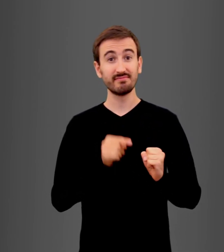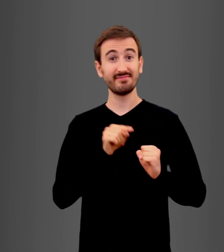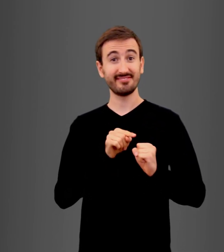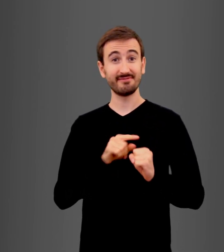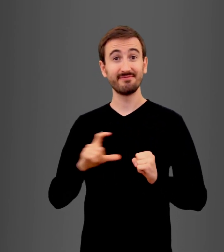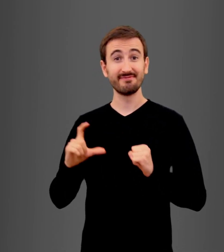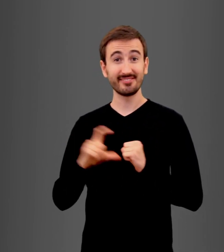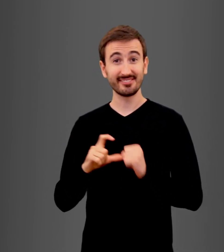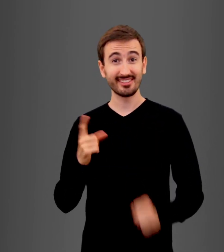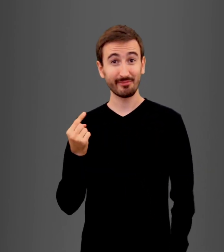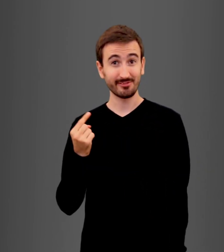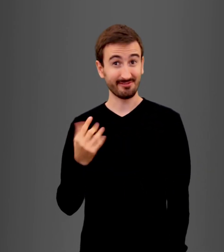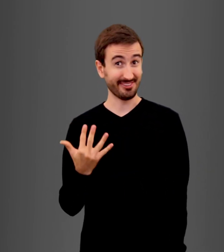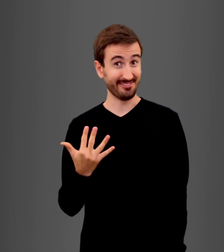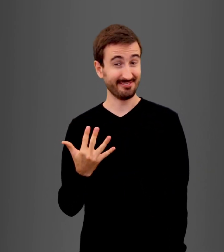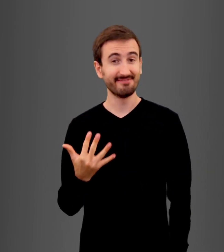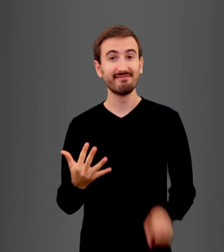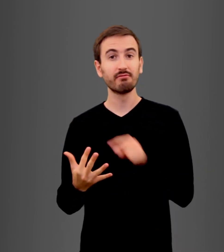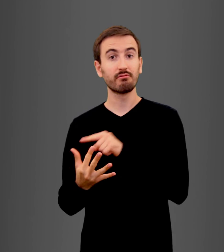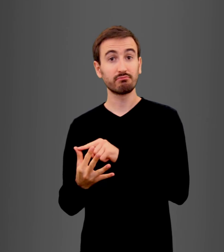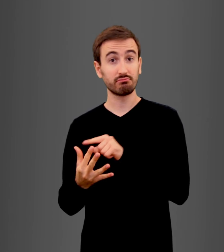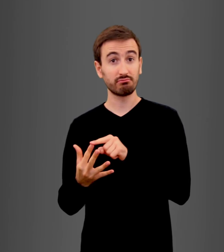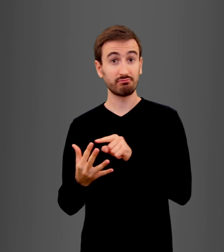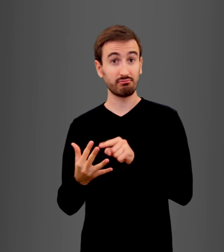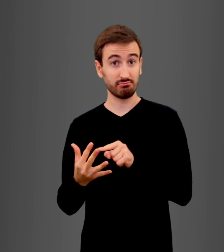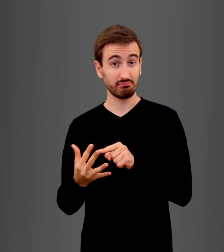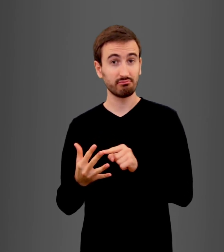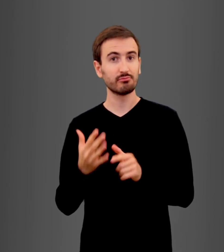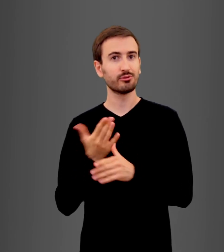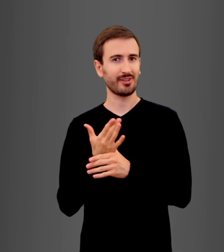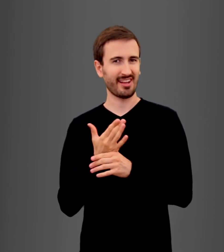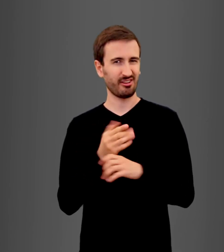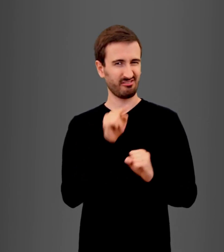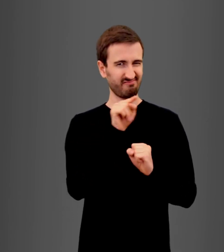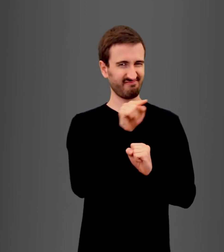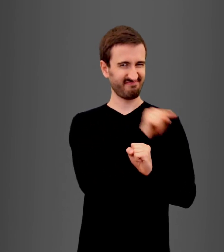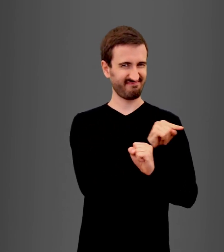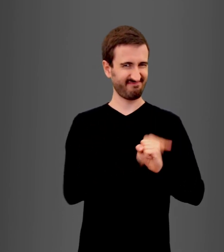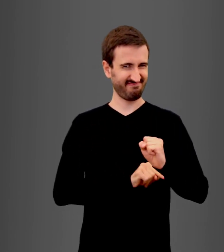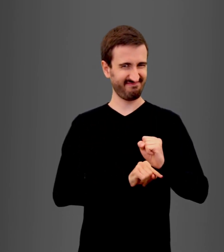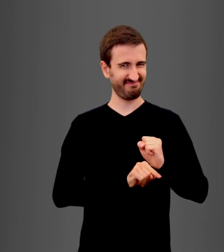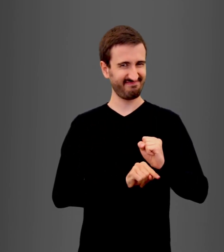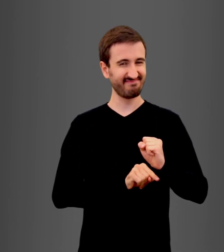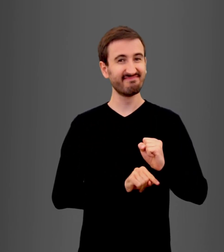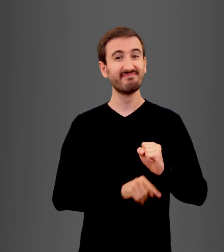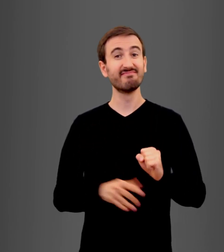As a result, the nitrogen atom shares three of its five valence electrons with the adjacent carbon atoms.